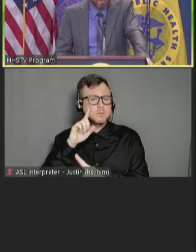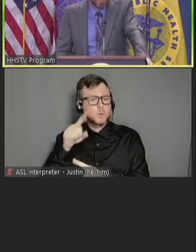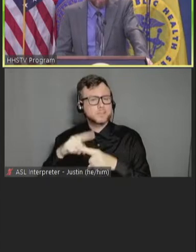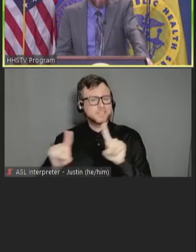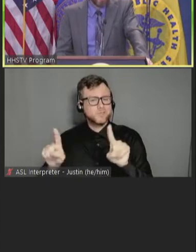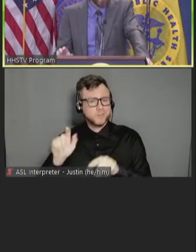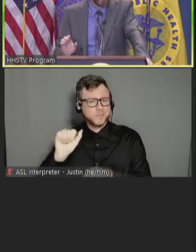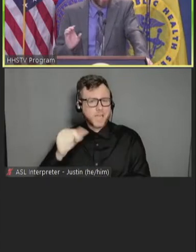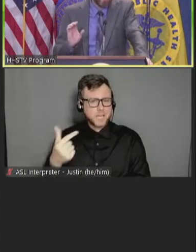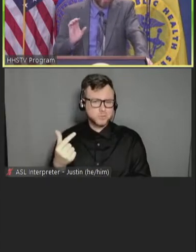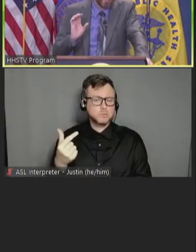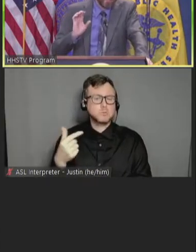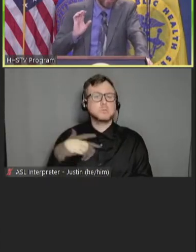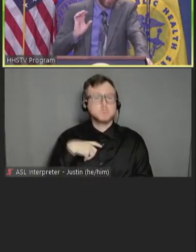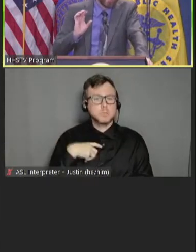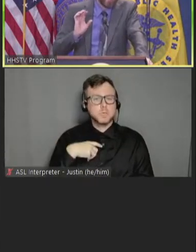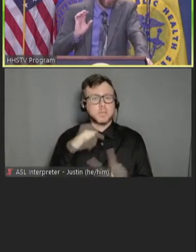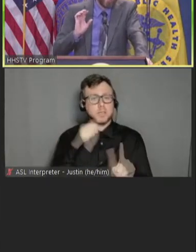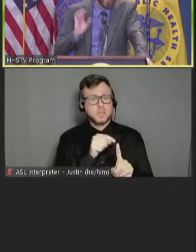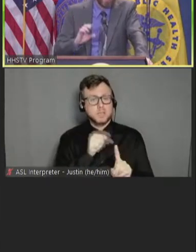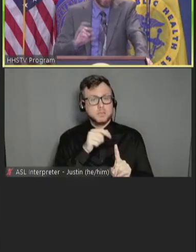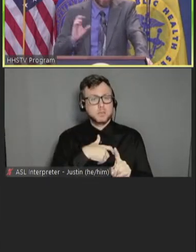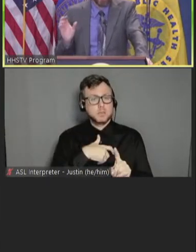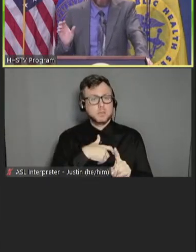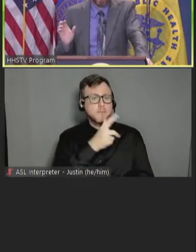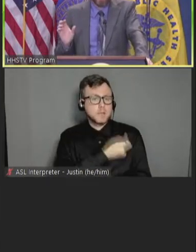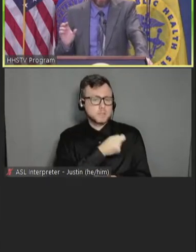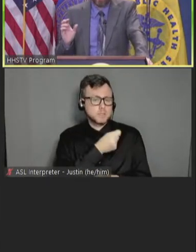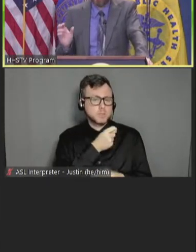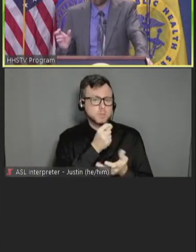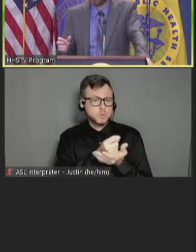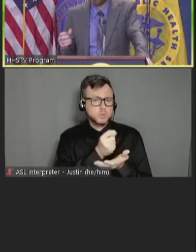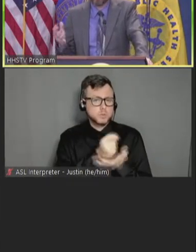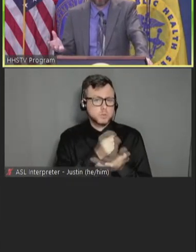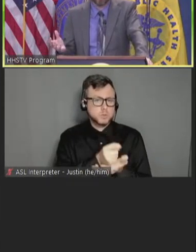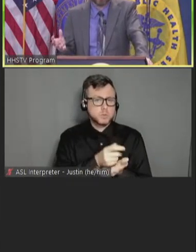So this is within the context of creating vaccines to treat opioid use disorder.